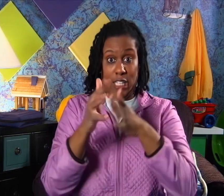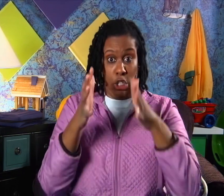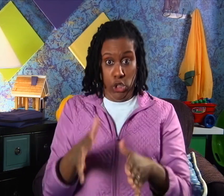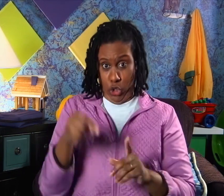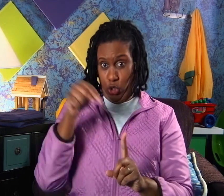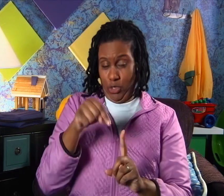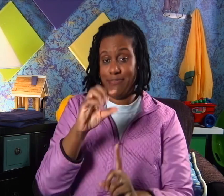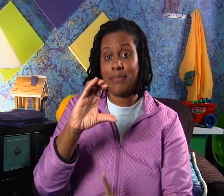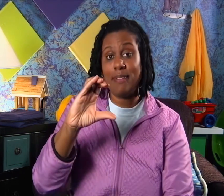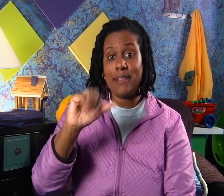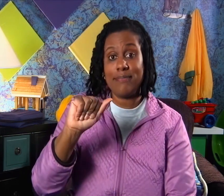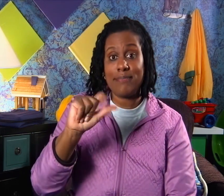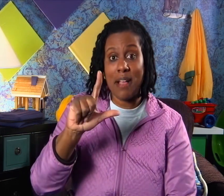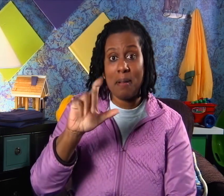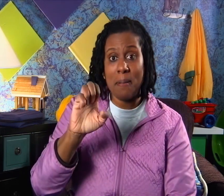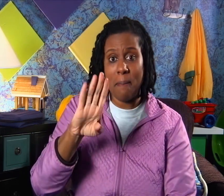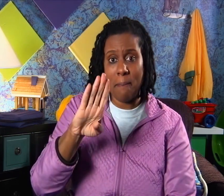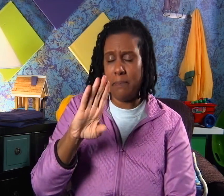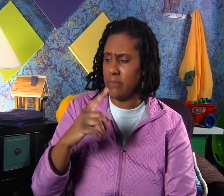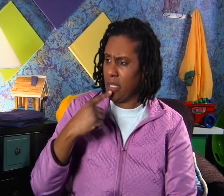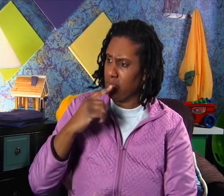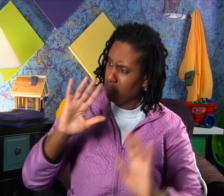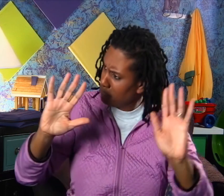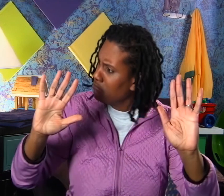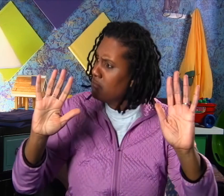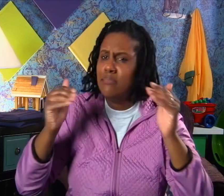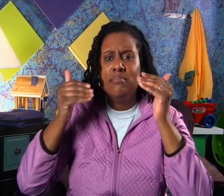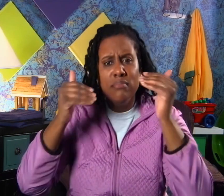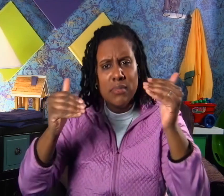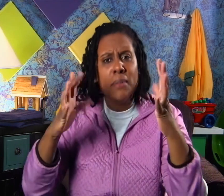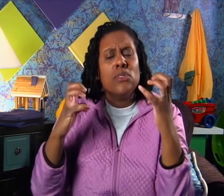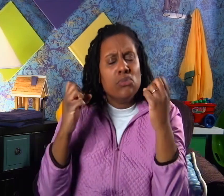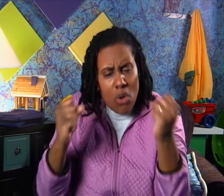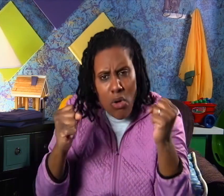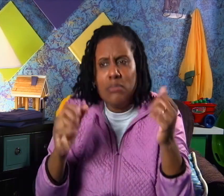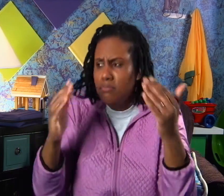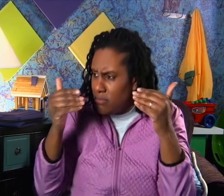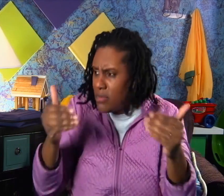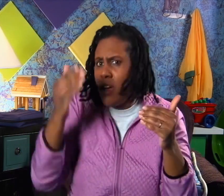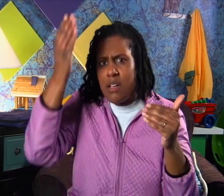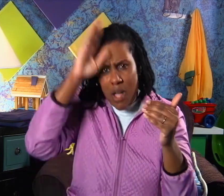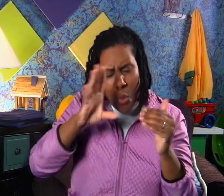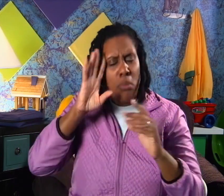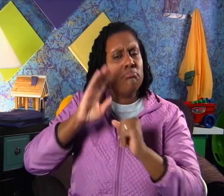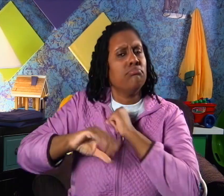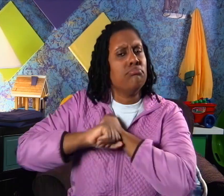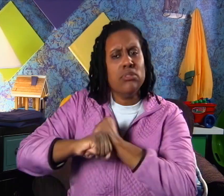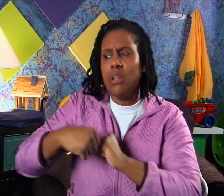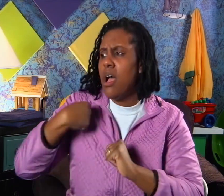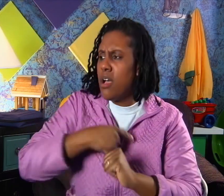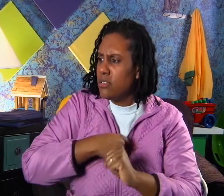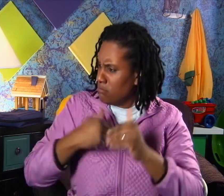ONE OF THE LEADERS, NAMED CALEB, ENCOURAGED THE PEOPLE. "IT'S OK. BE STRONG.